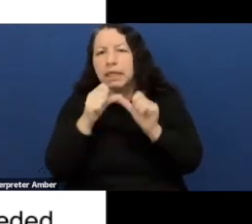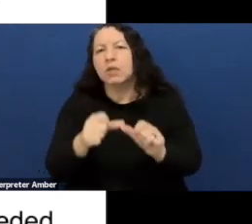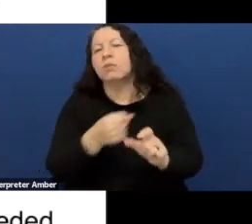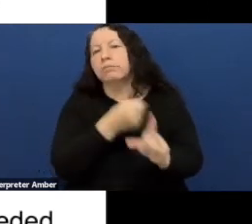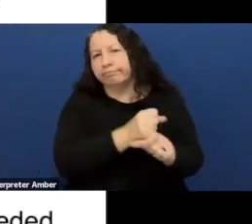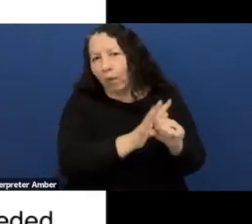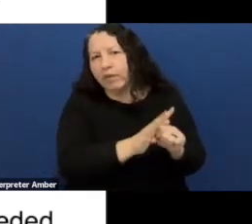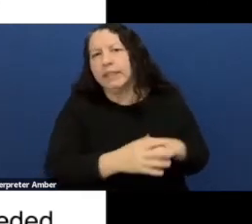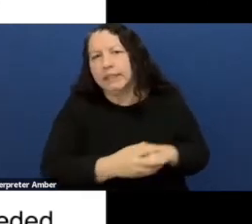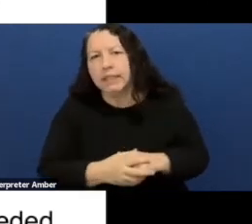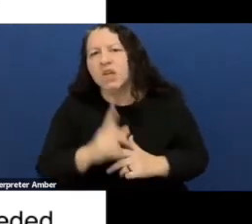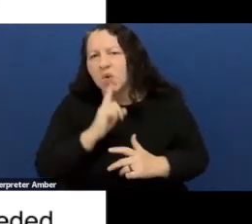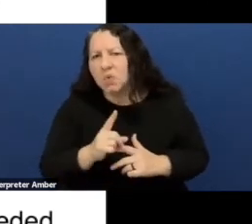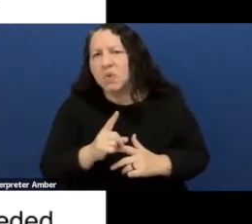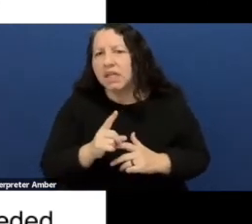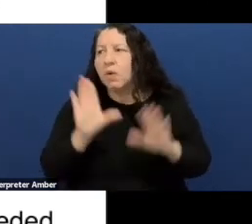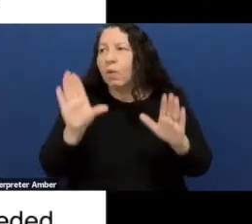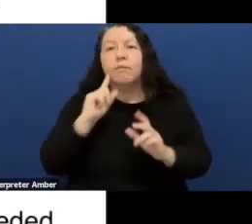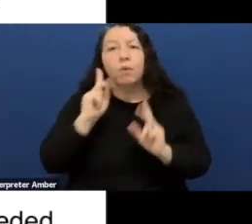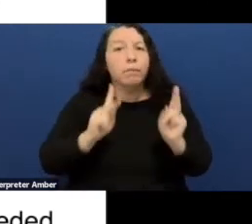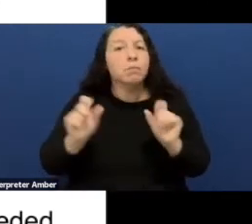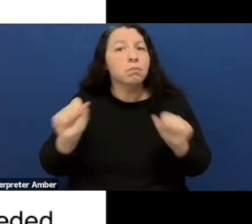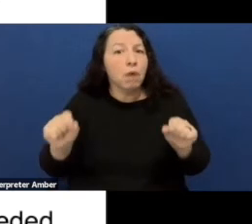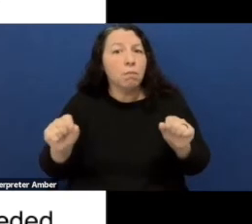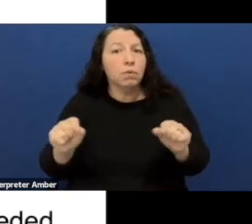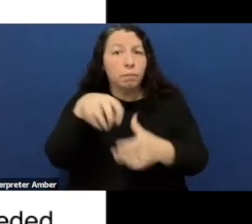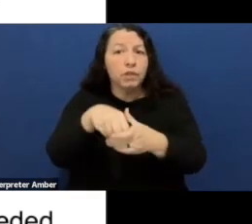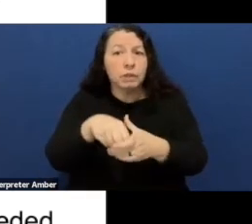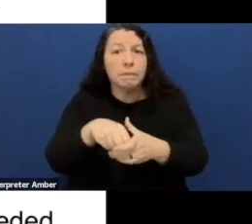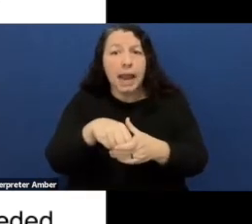I think are going to get better and better at serving the population of people who are